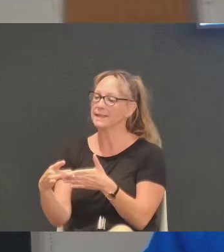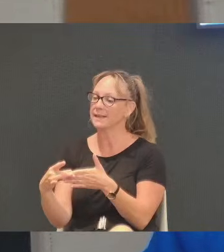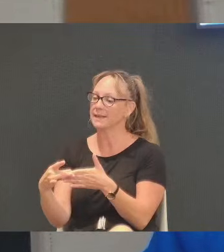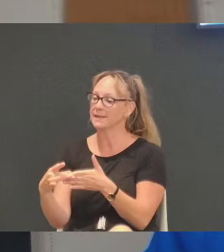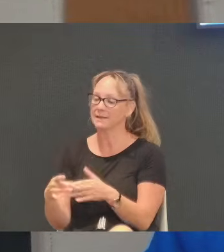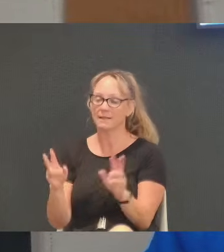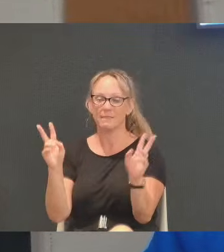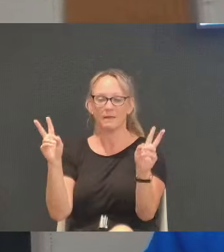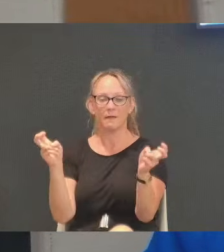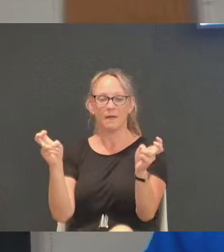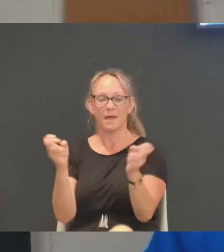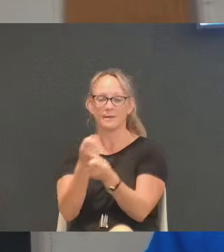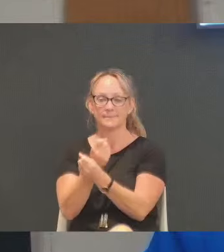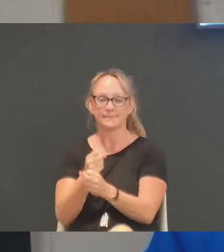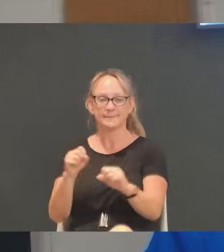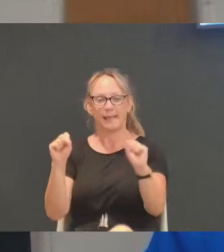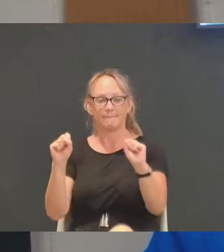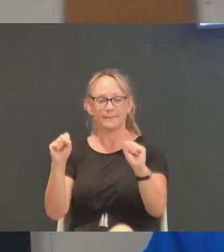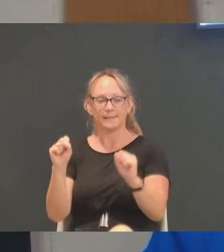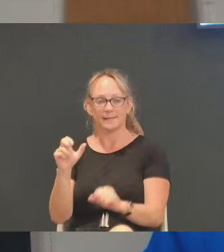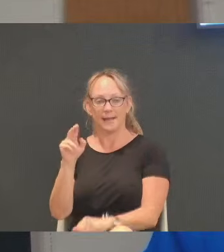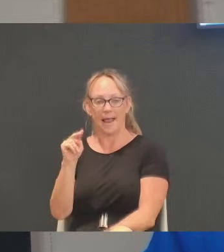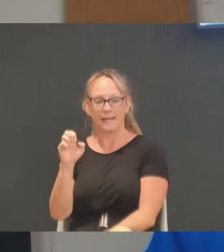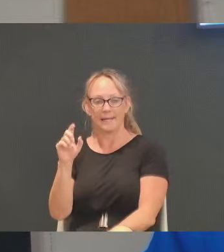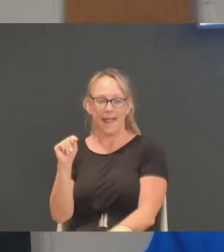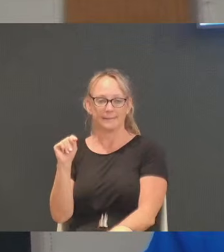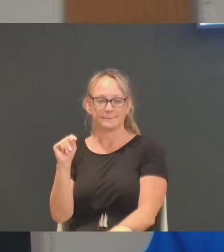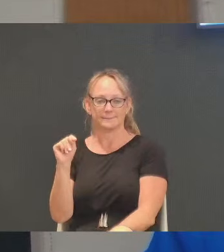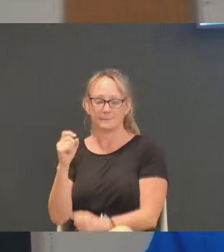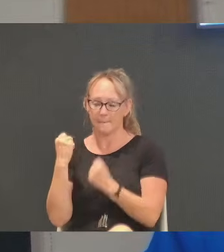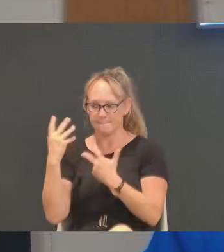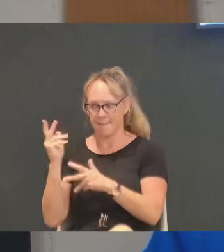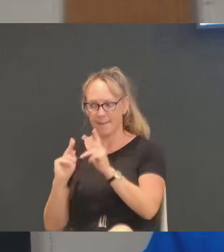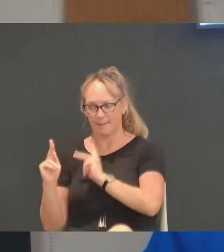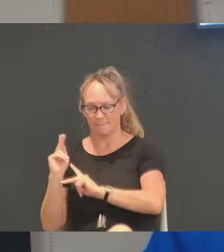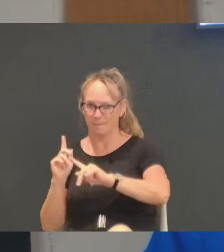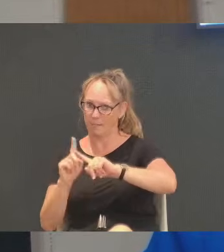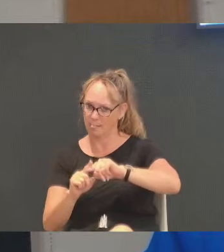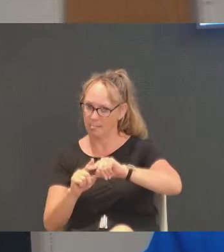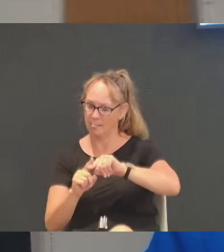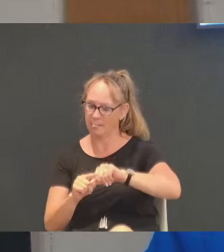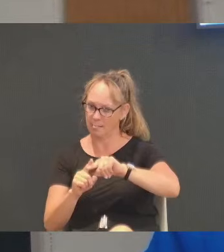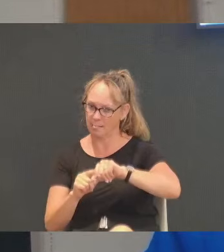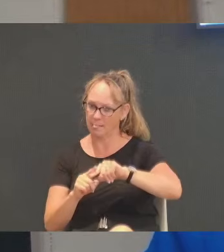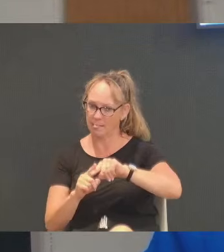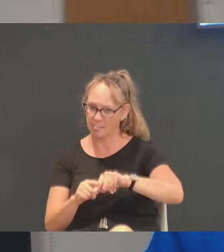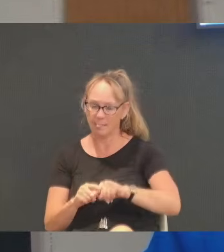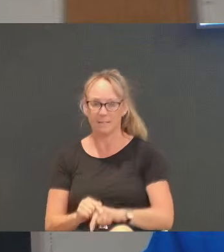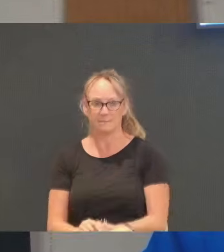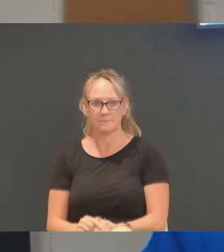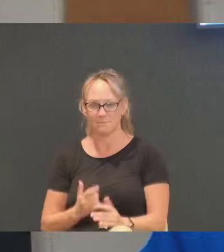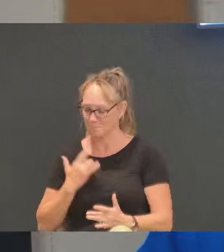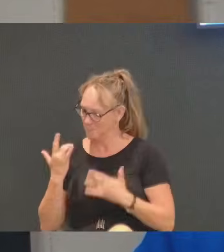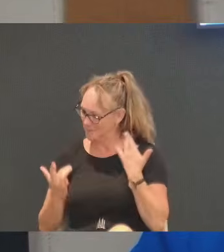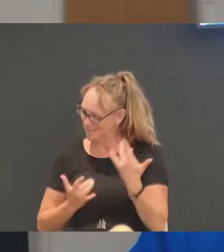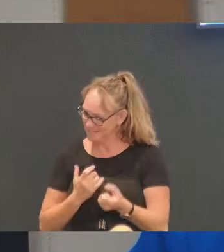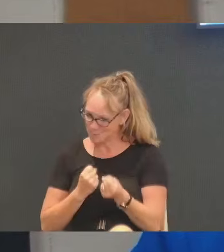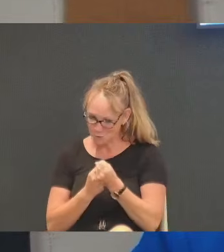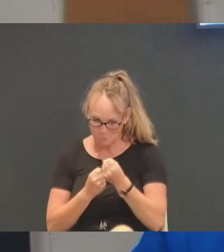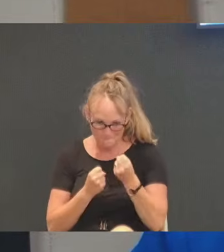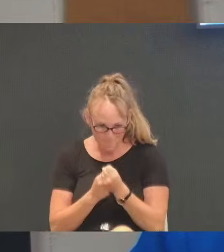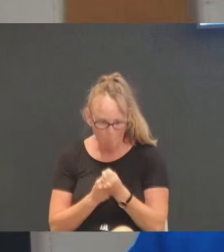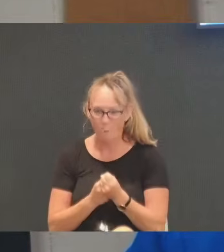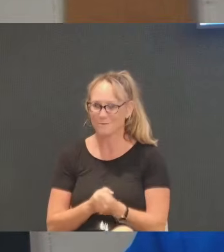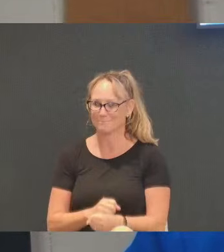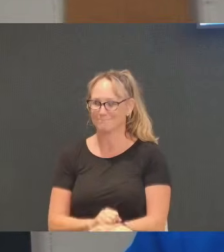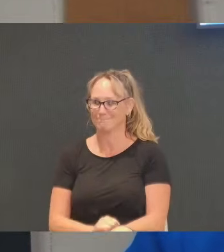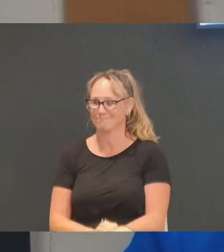county because so many people are counting on it. So, excited to support this as we get moving and